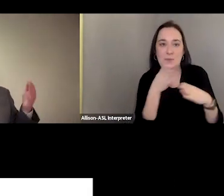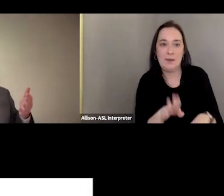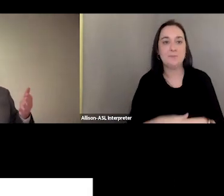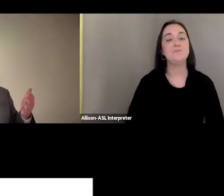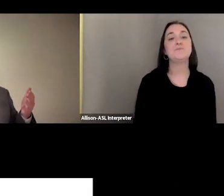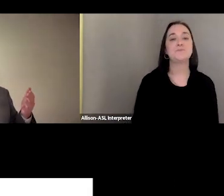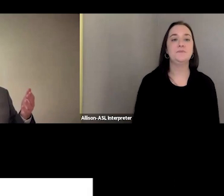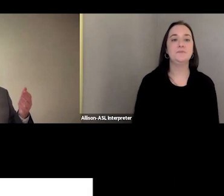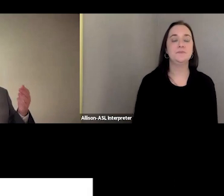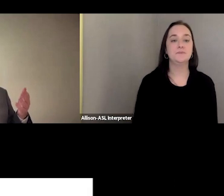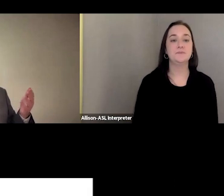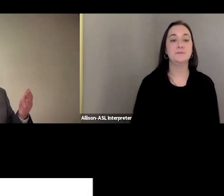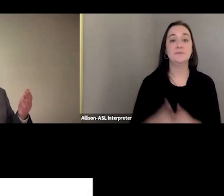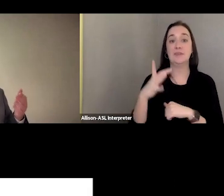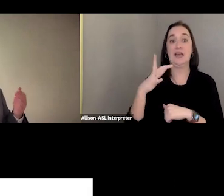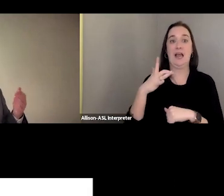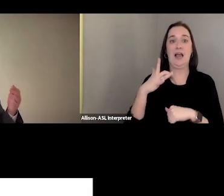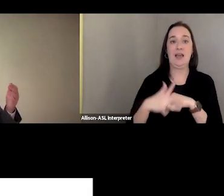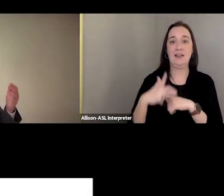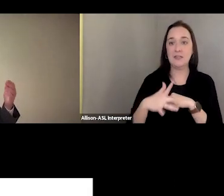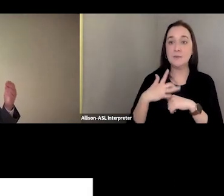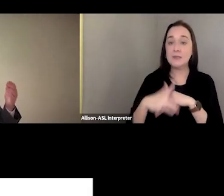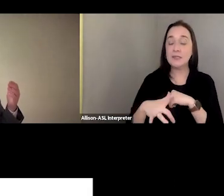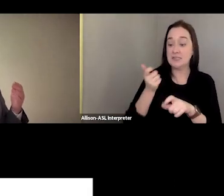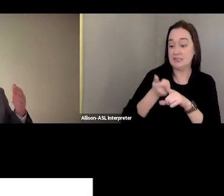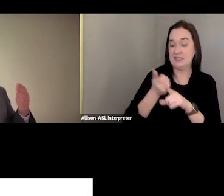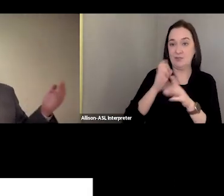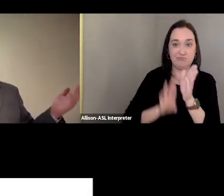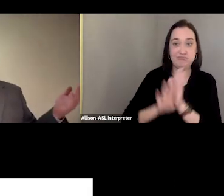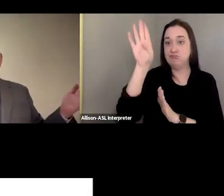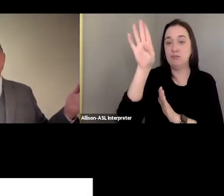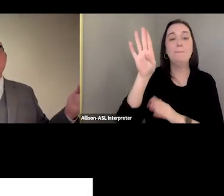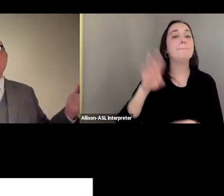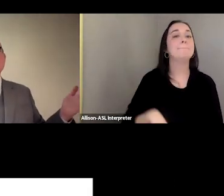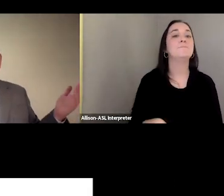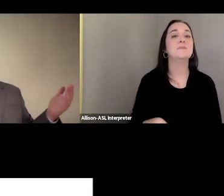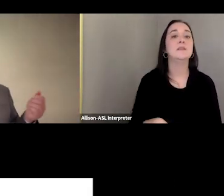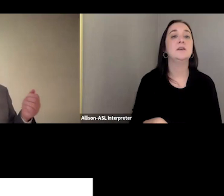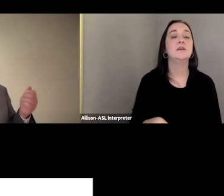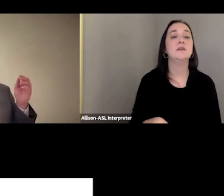in this map of the US, what you are seeing is, the availability of sports betting as it has changed.